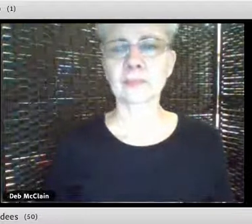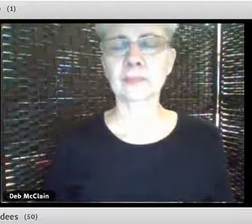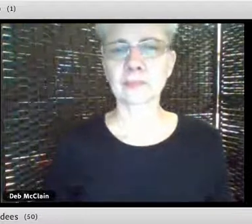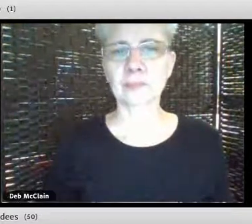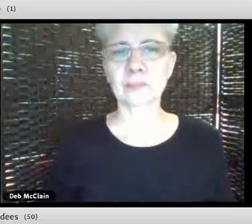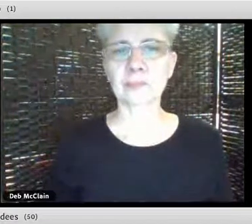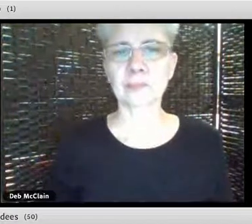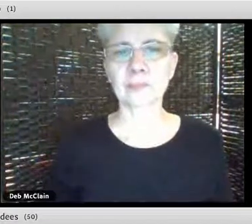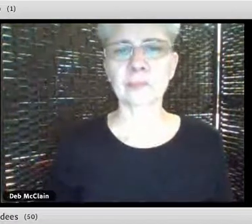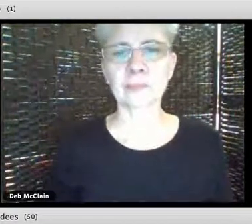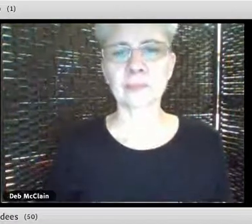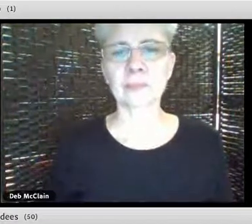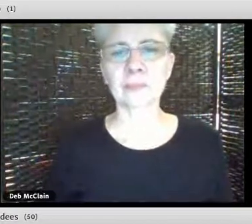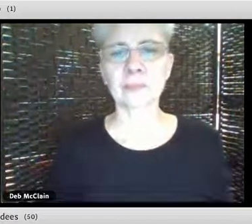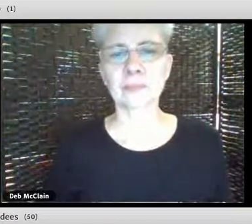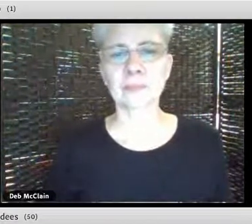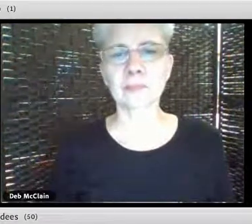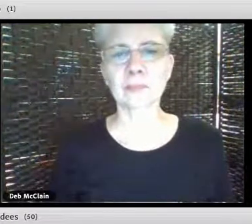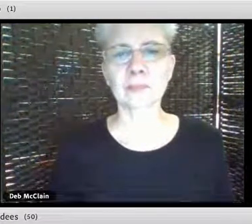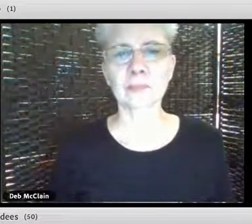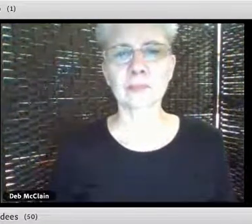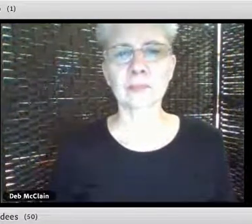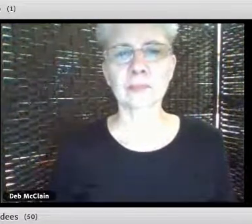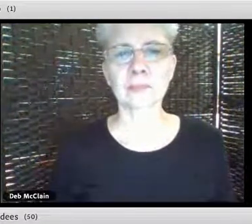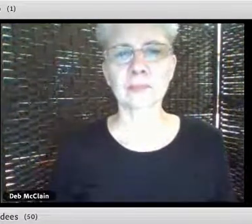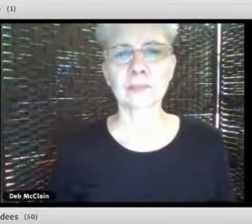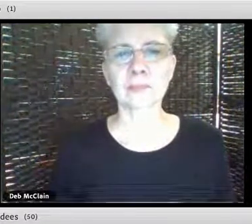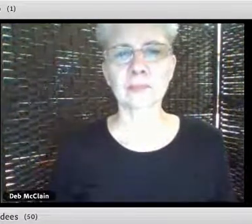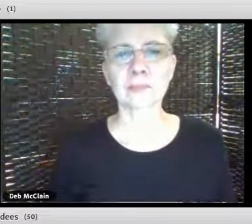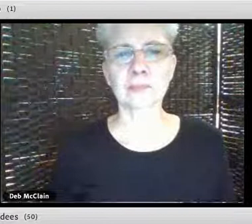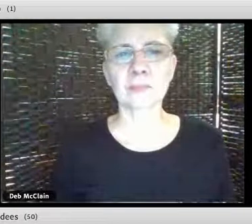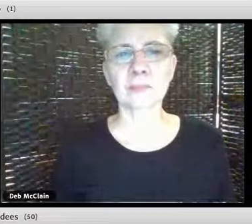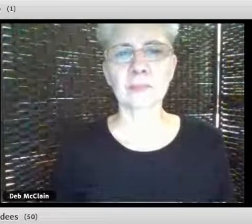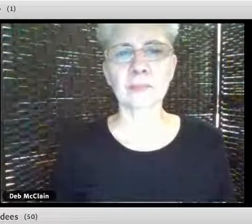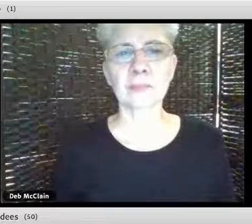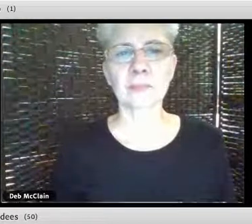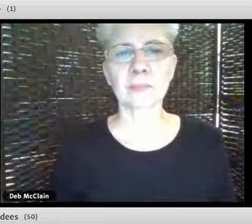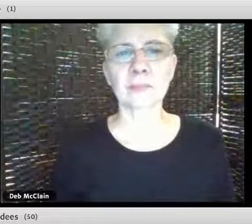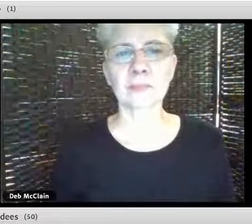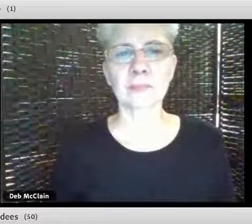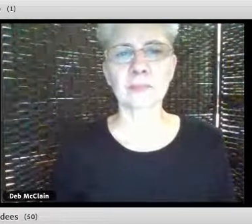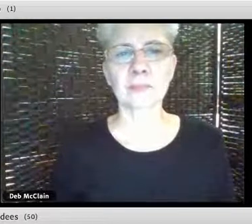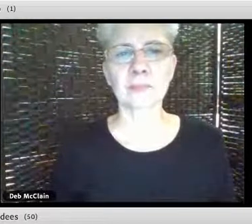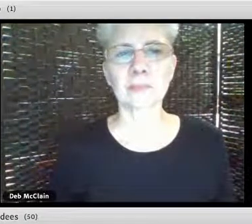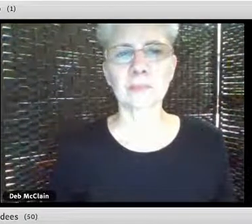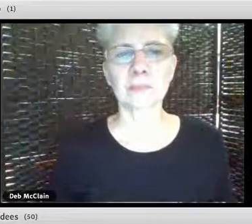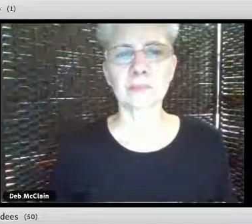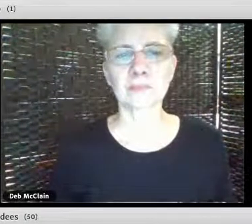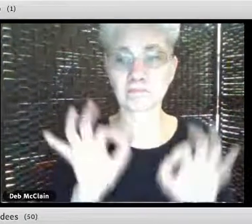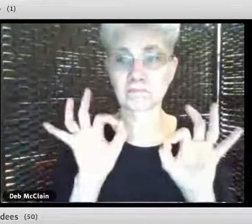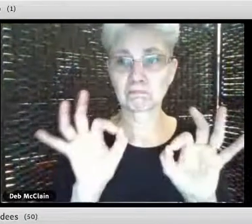Okay. Well, for some reason, that's not working for me this second, but I can click on personal.